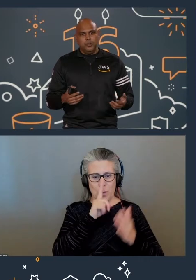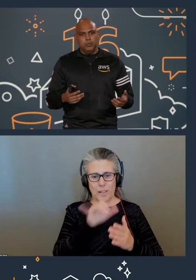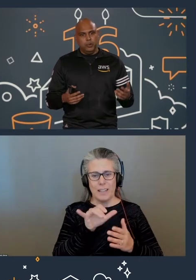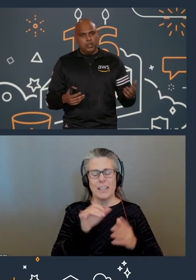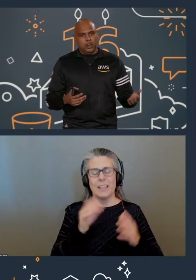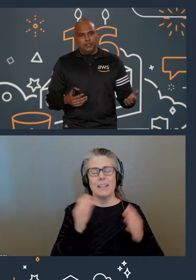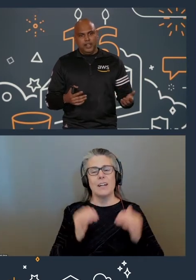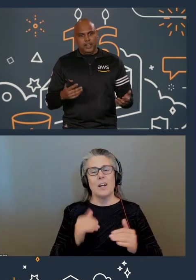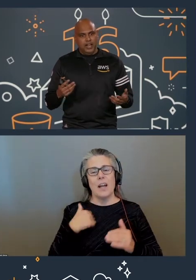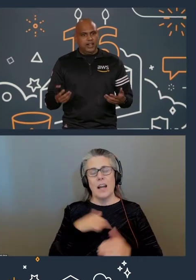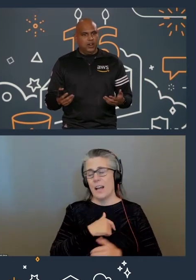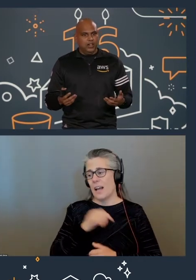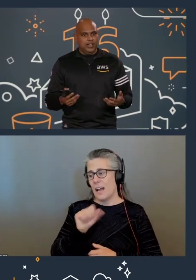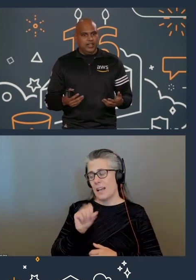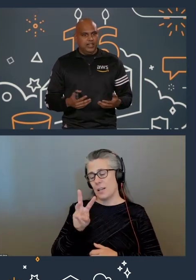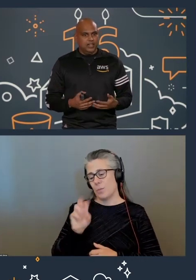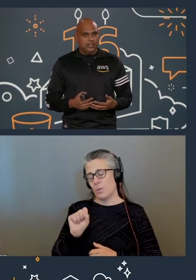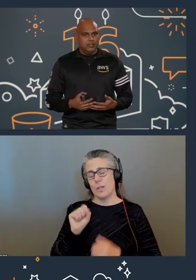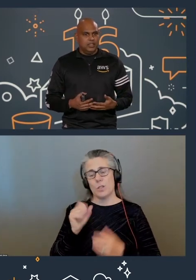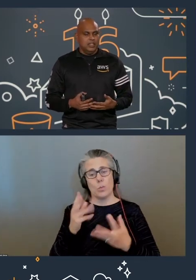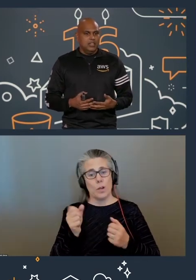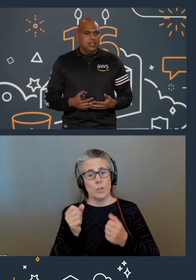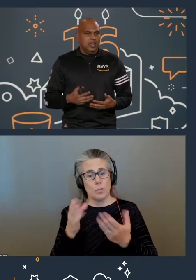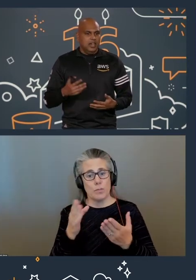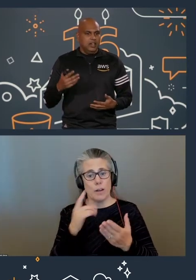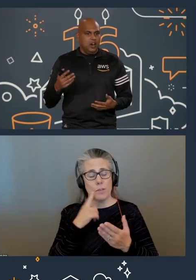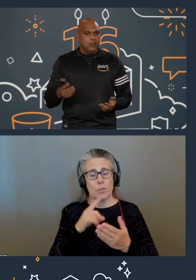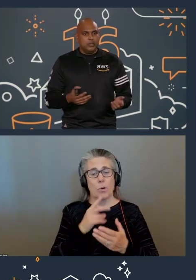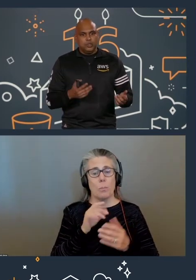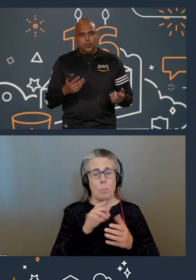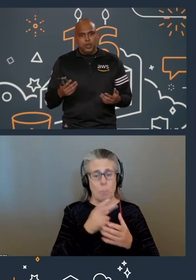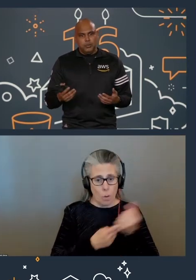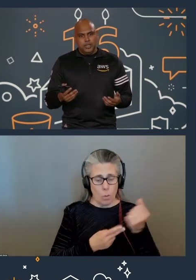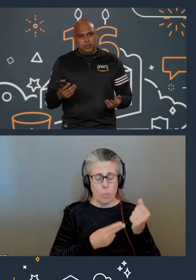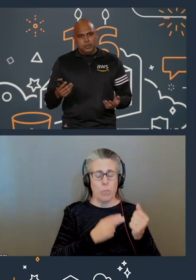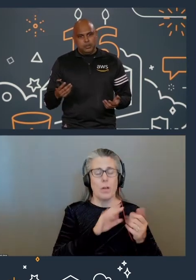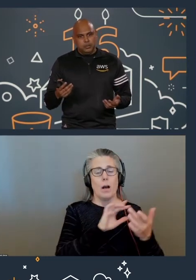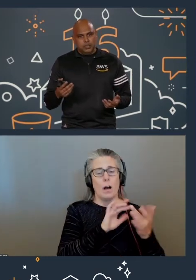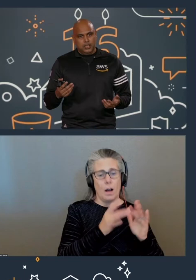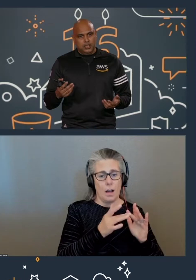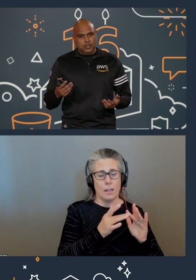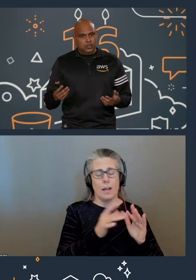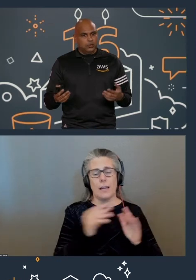for both offline and online data transfer. And how much you want to be able to use,